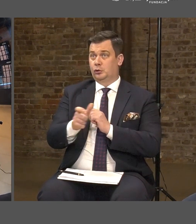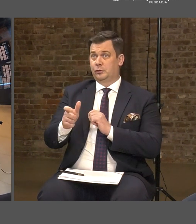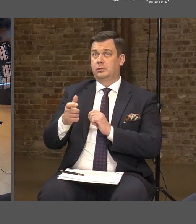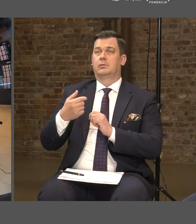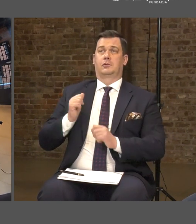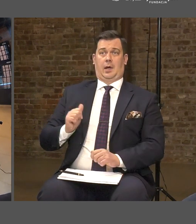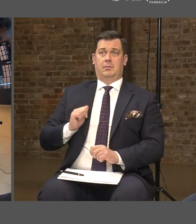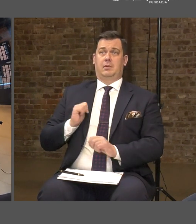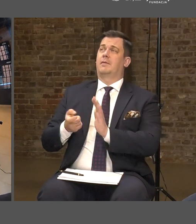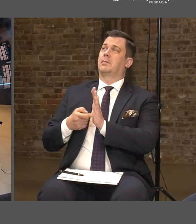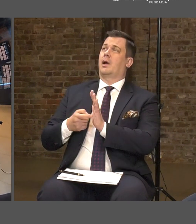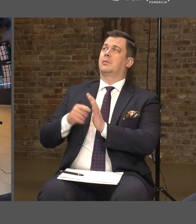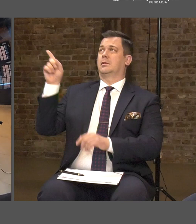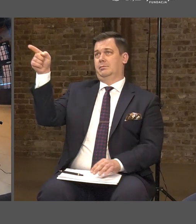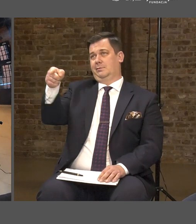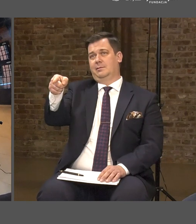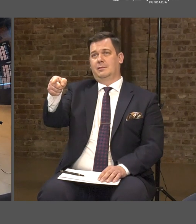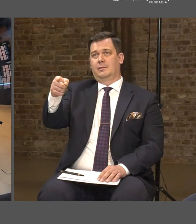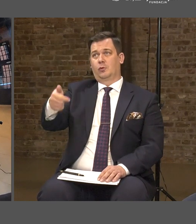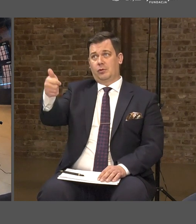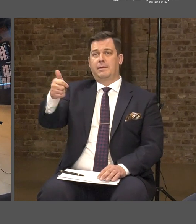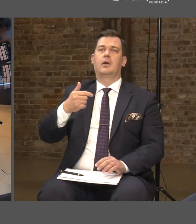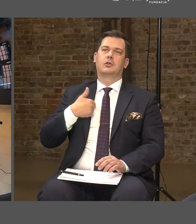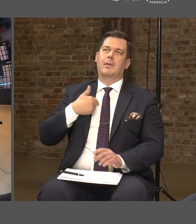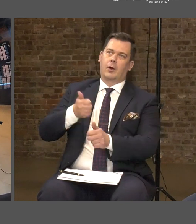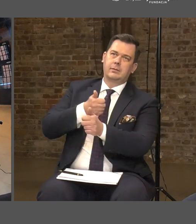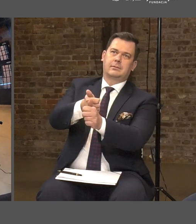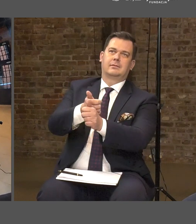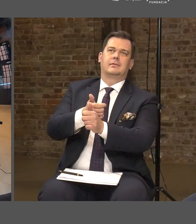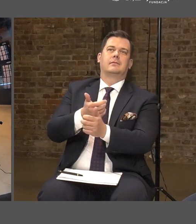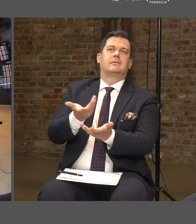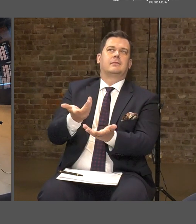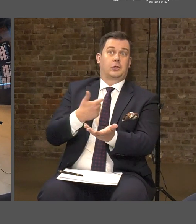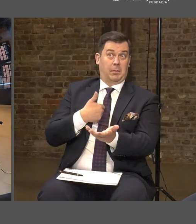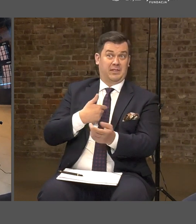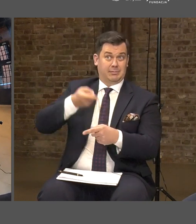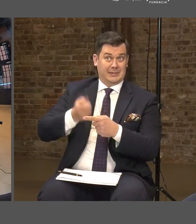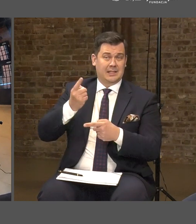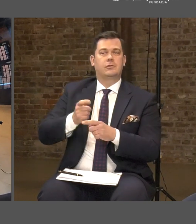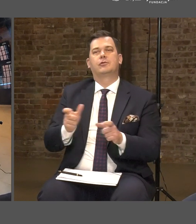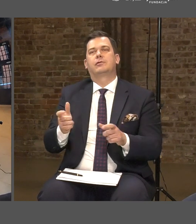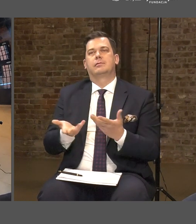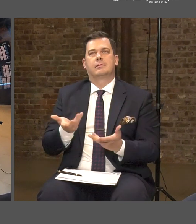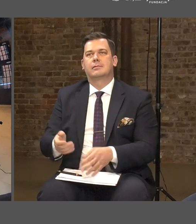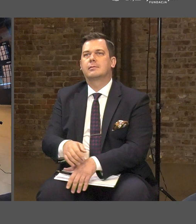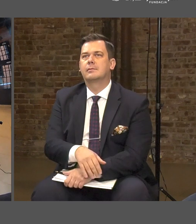Do we expect and demand from the bosses, or should I be the one to start changing?